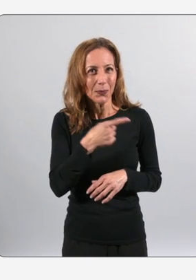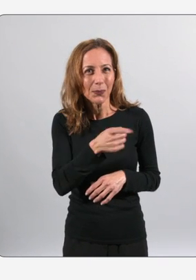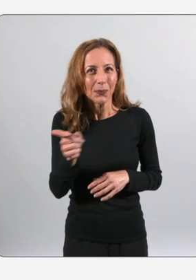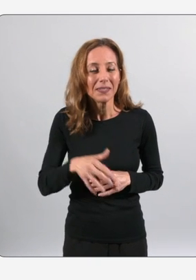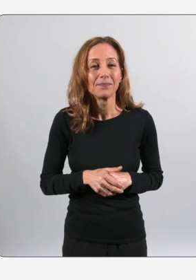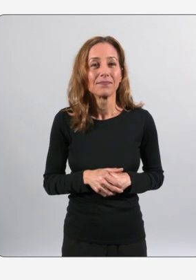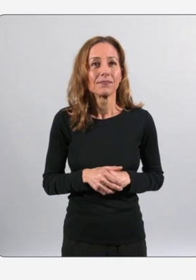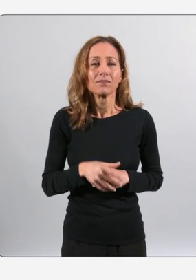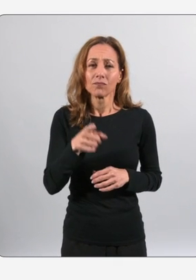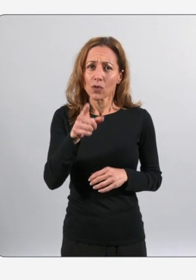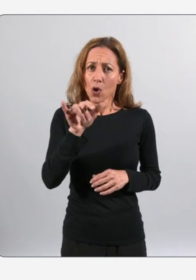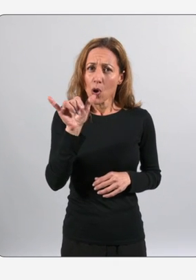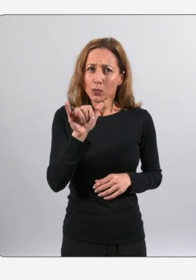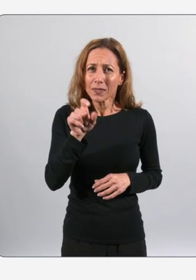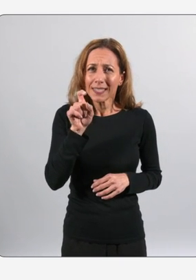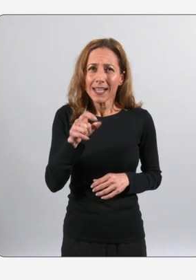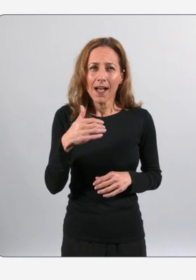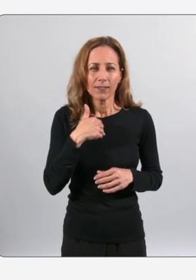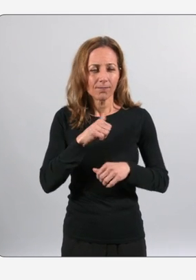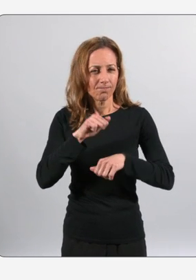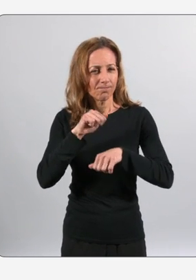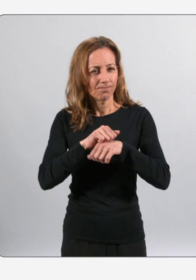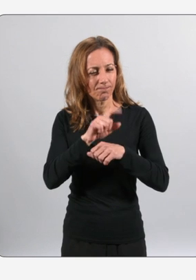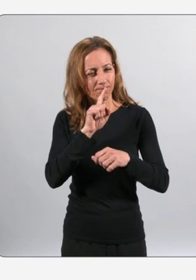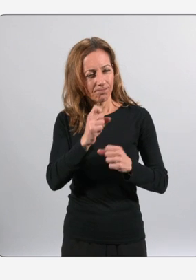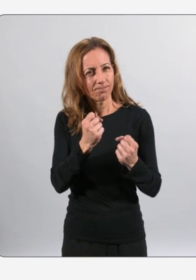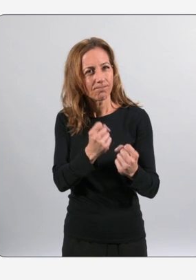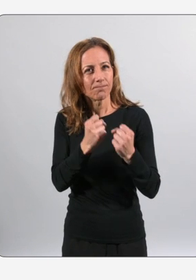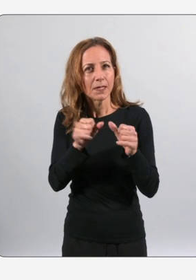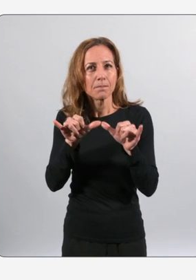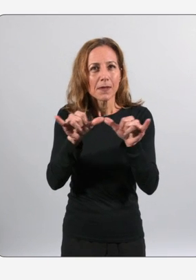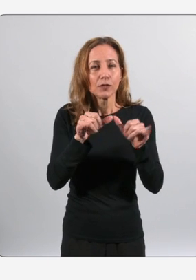You also need to have solid measurement and insights so you